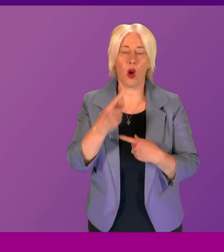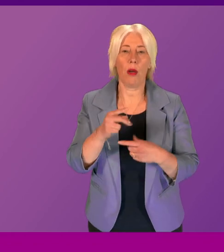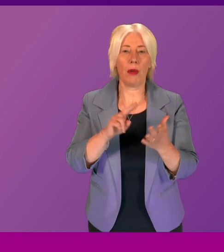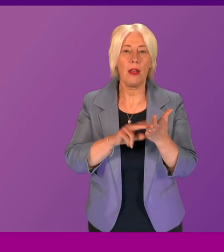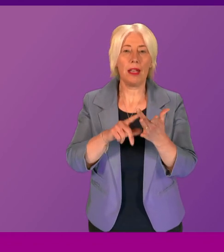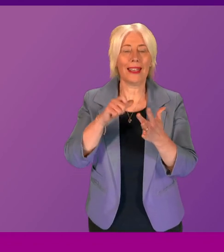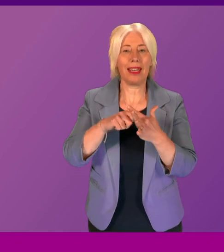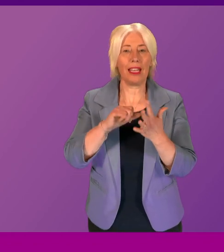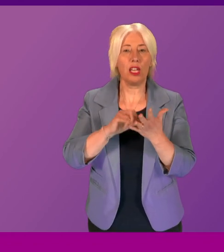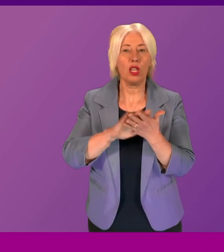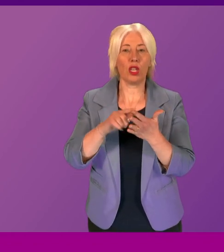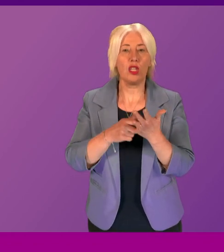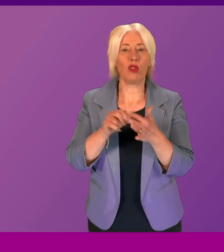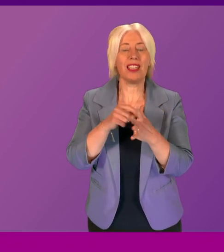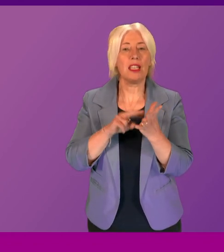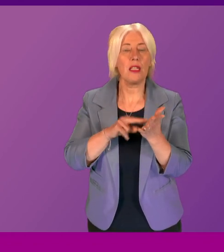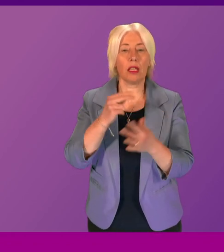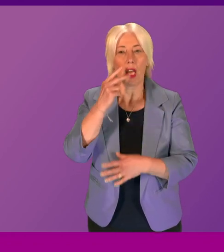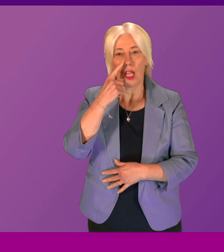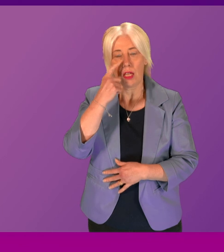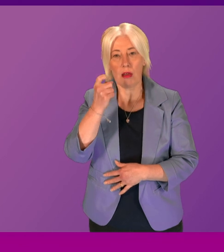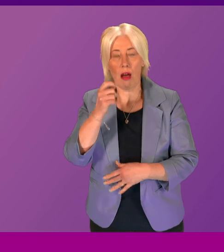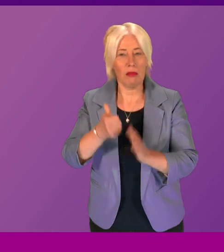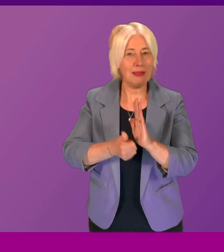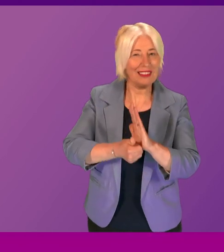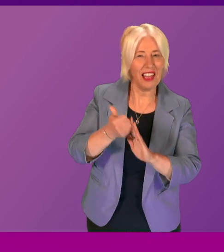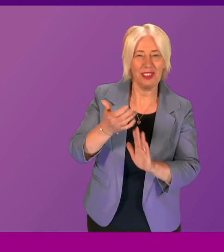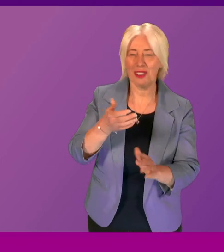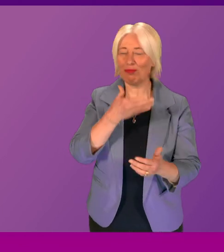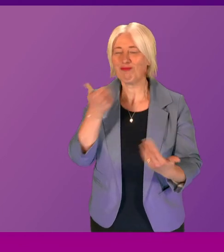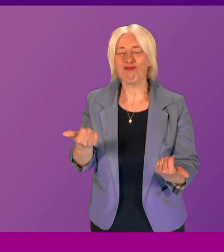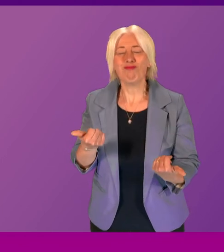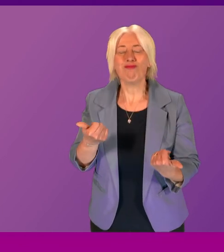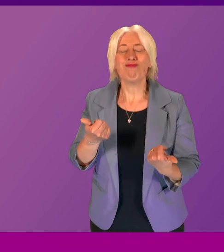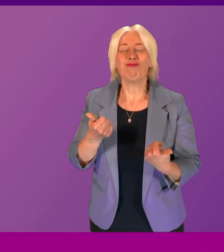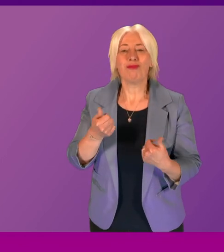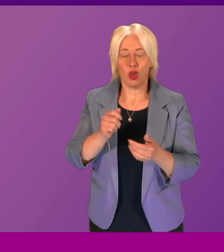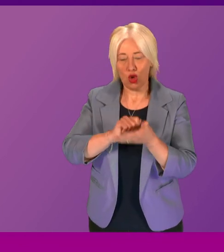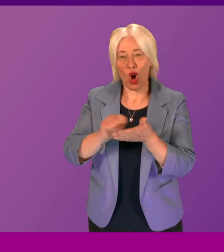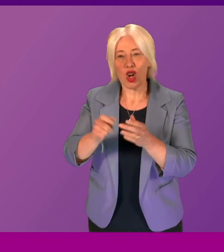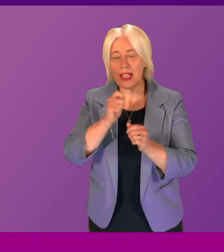He was a young, talented and charismatic journalist with a huge future ahead of him, and our thoughts